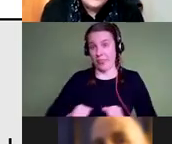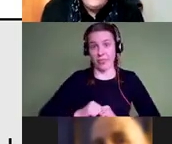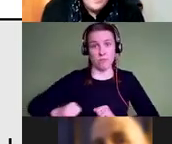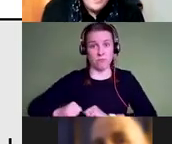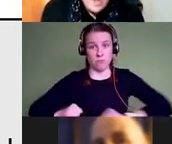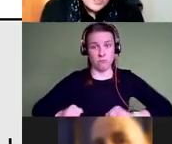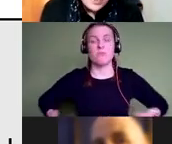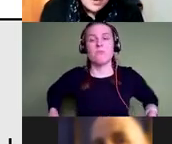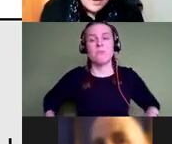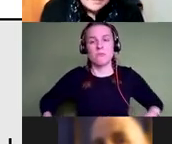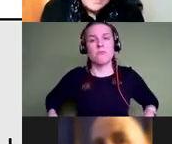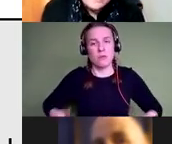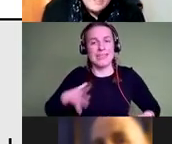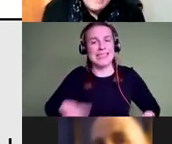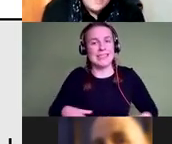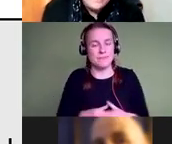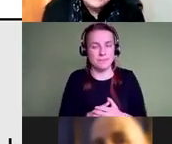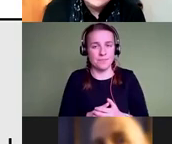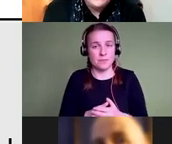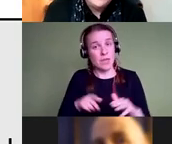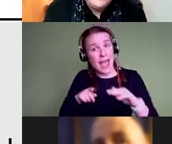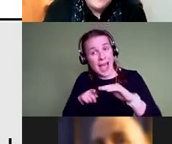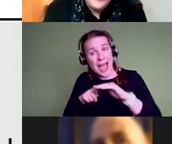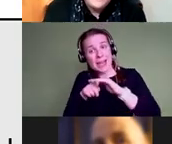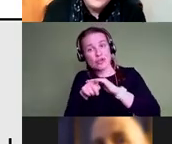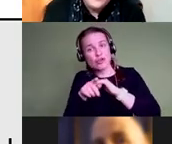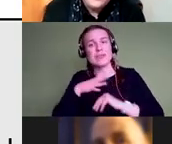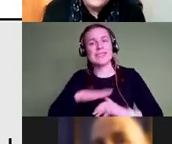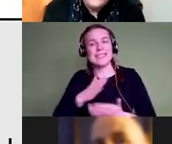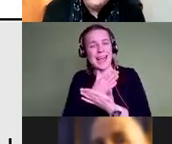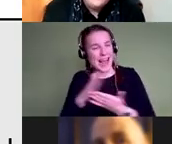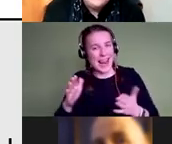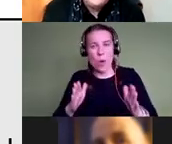be used by only affect people with impairments or disabilities. There are some specifics for